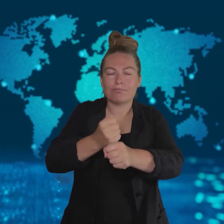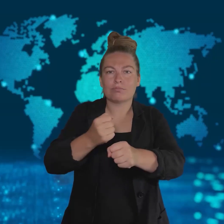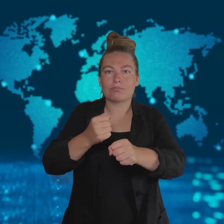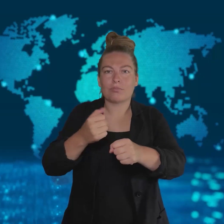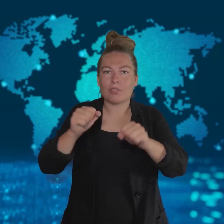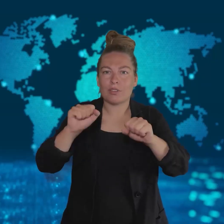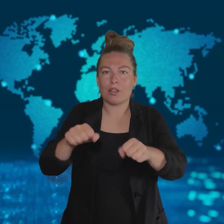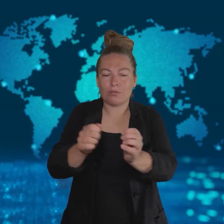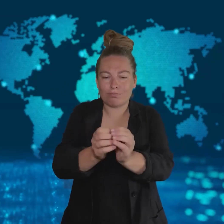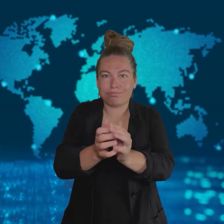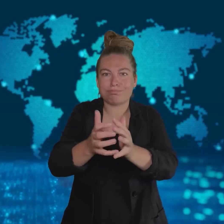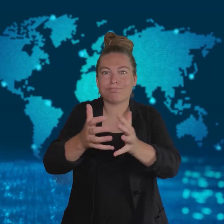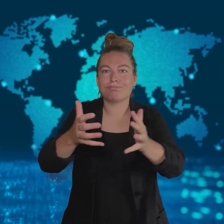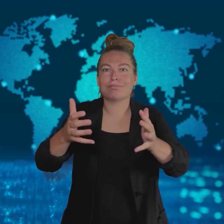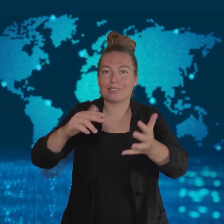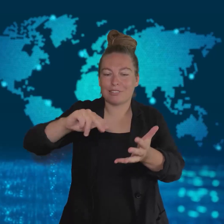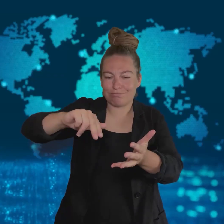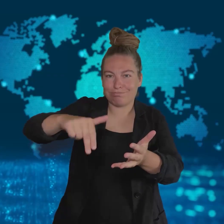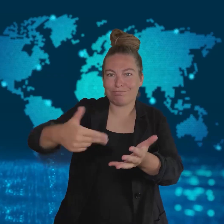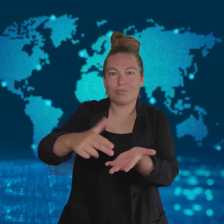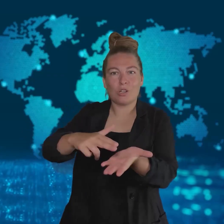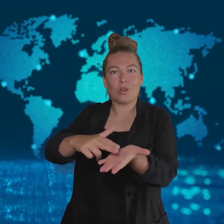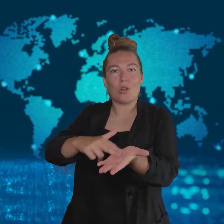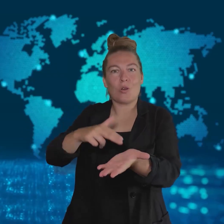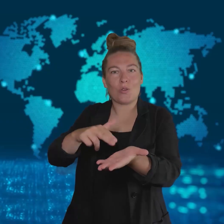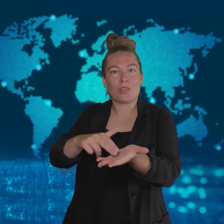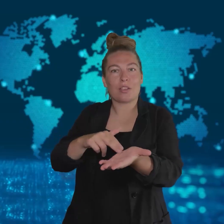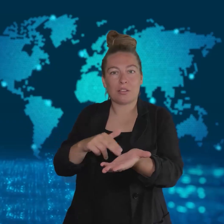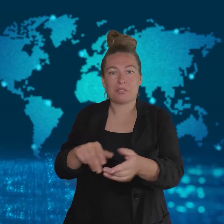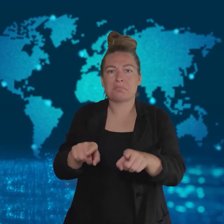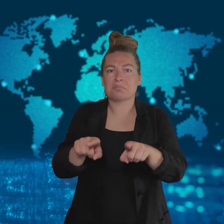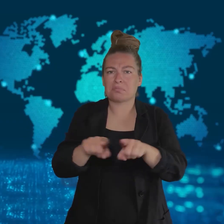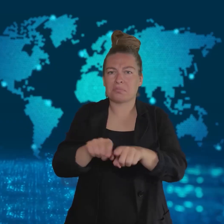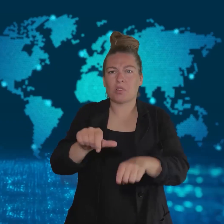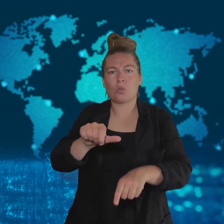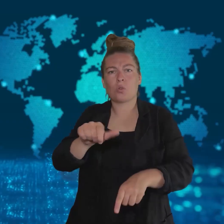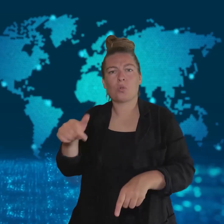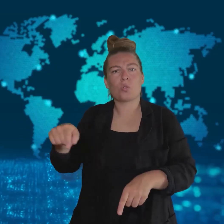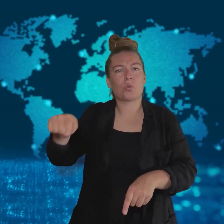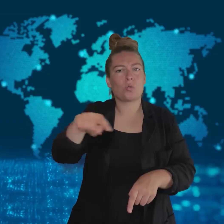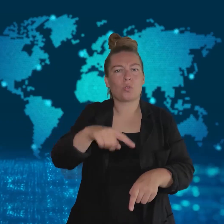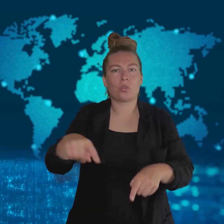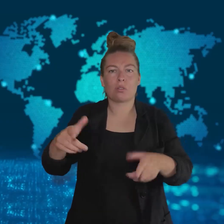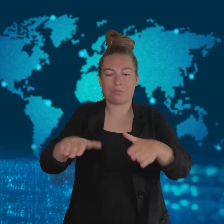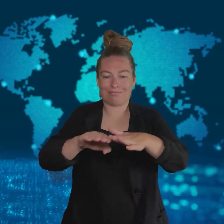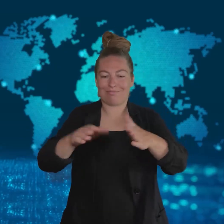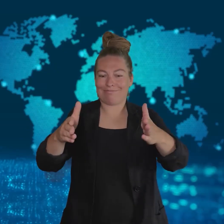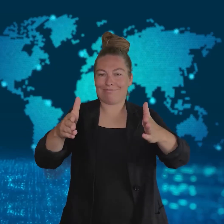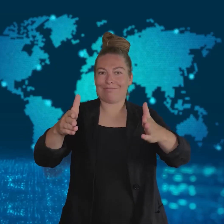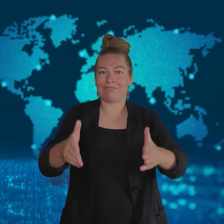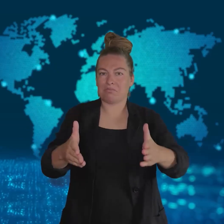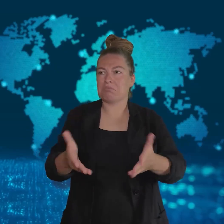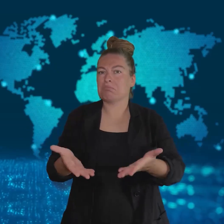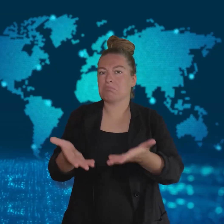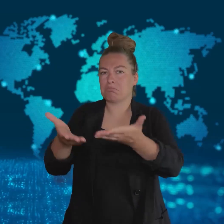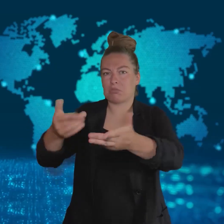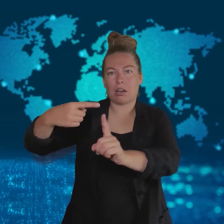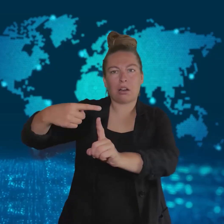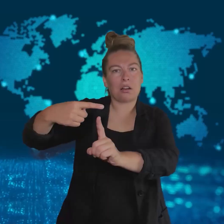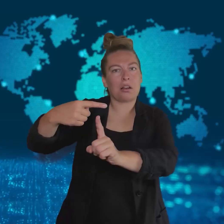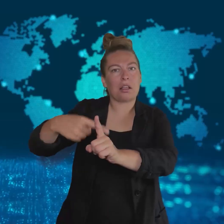Lost bees may cost farms time in the growing season.